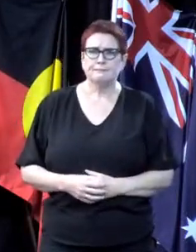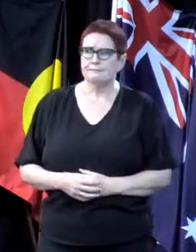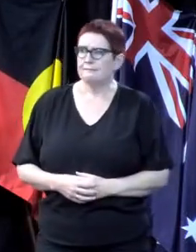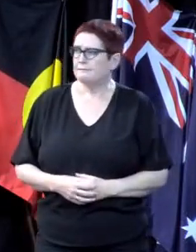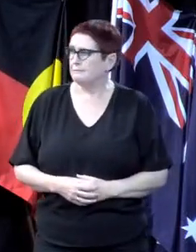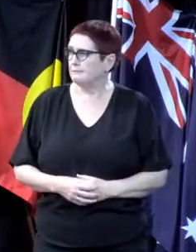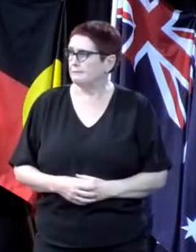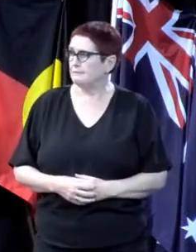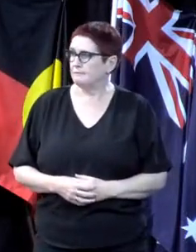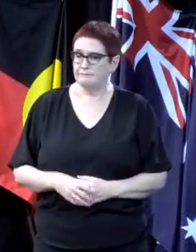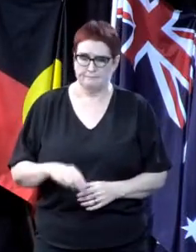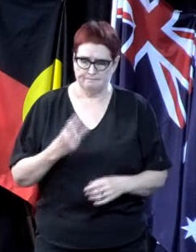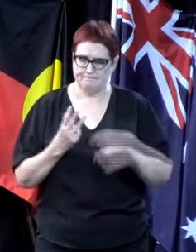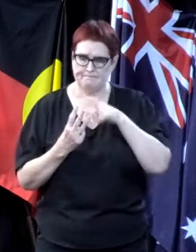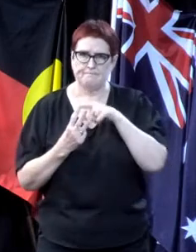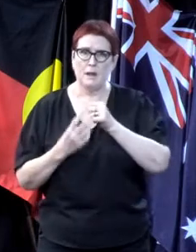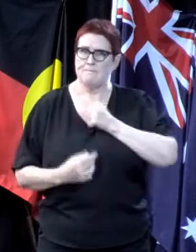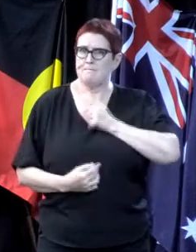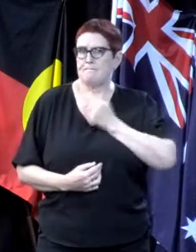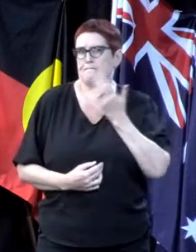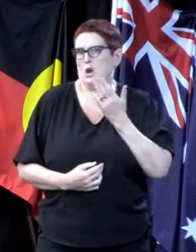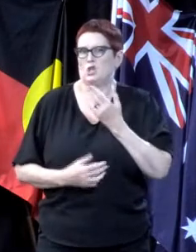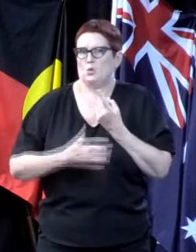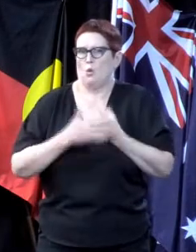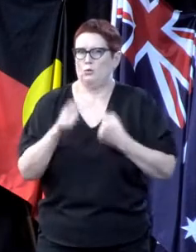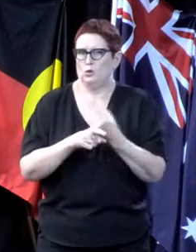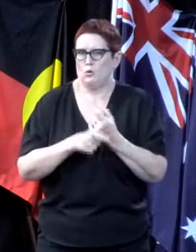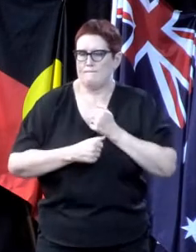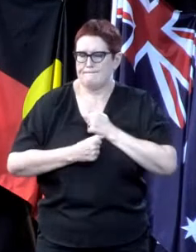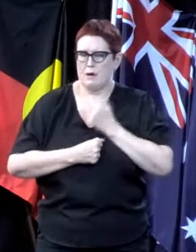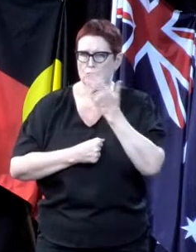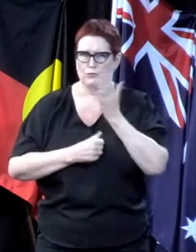I can only talk from my own personal preference and scope. So, I can't add to that.